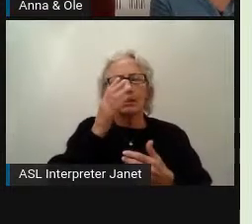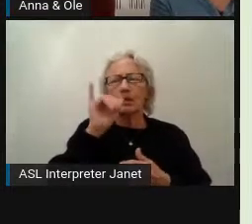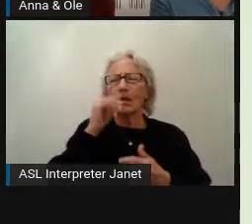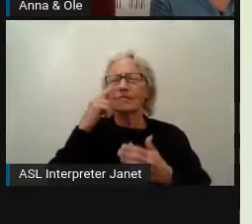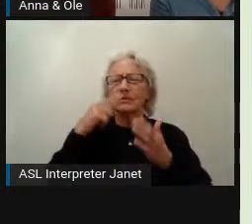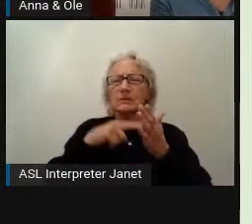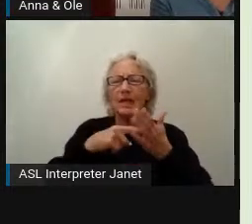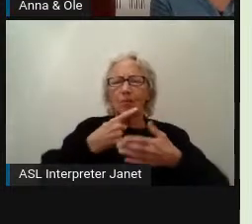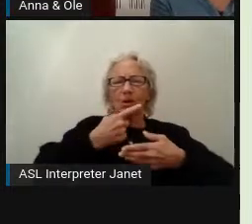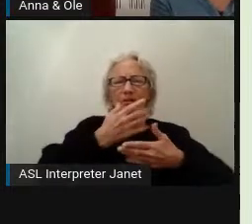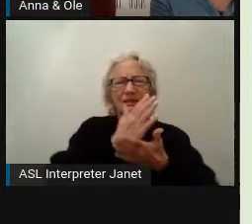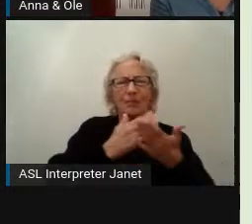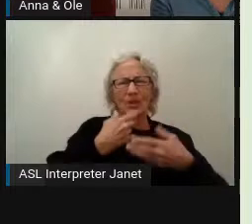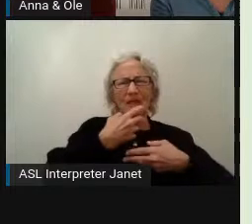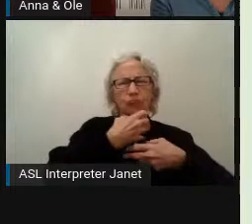understanding how things will be